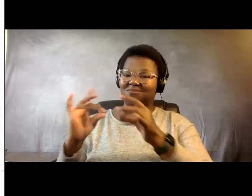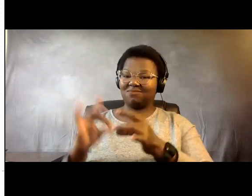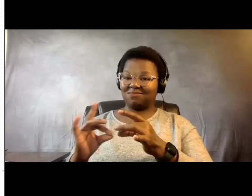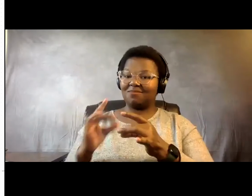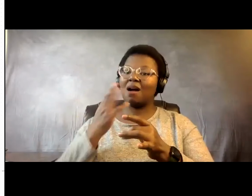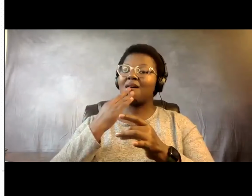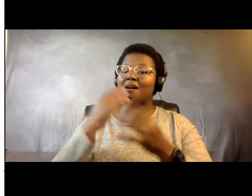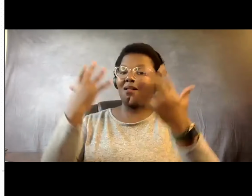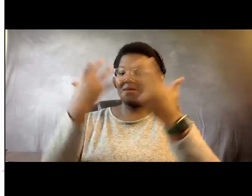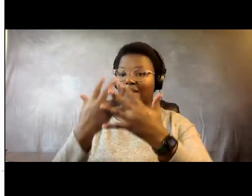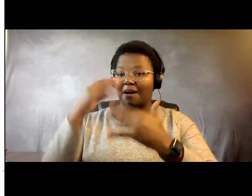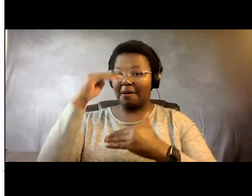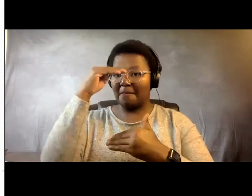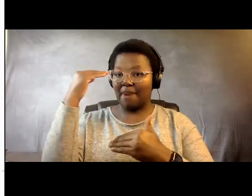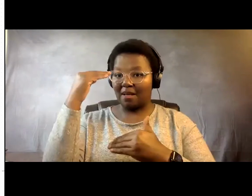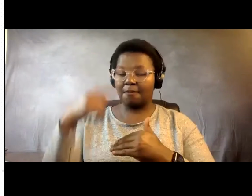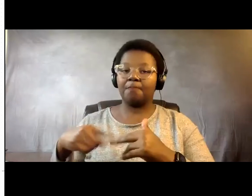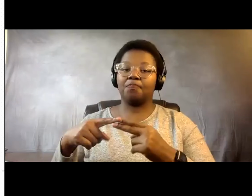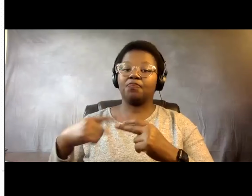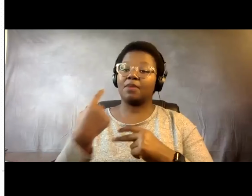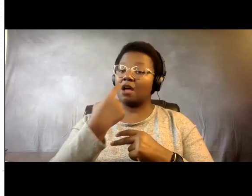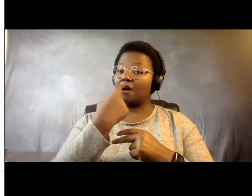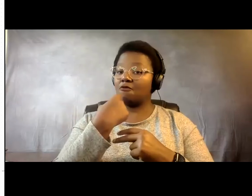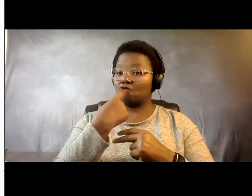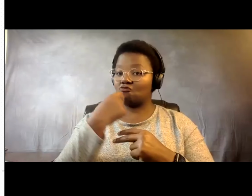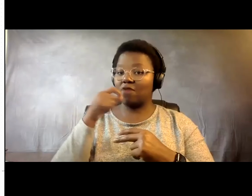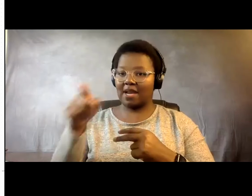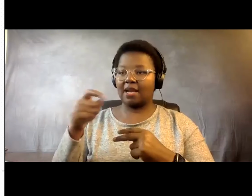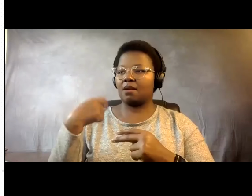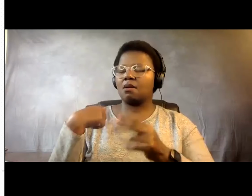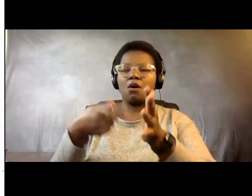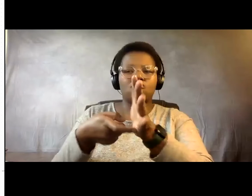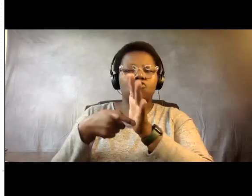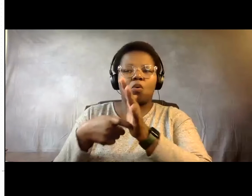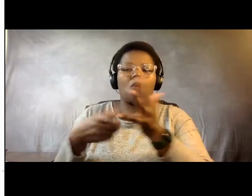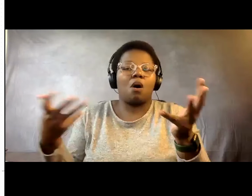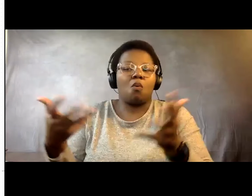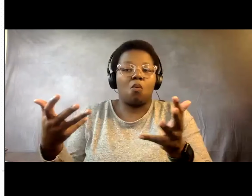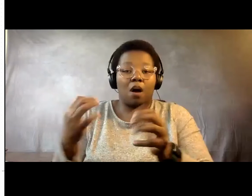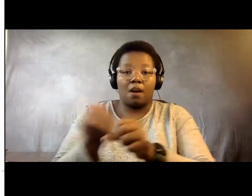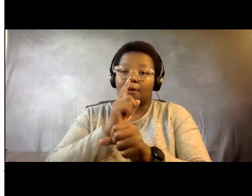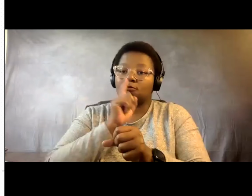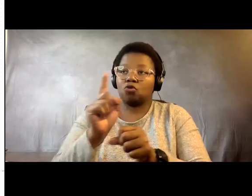requirement in red with the prefix AR to make sure that people who are color blind also have